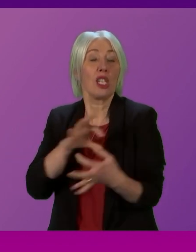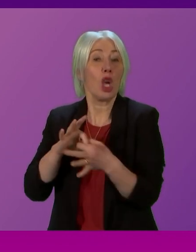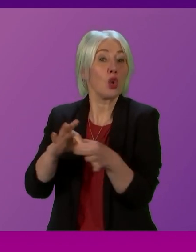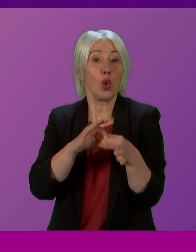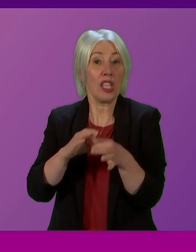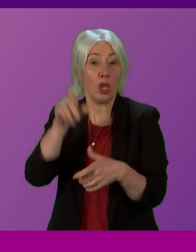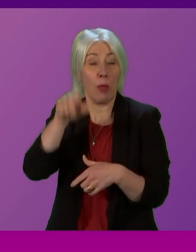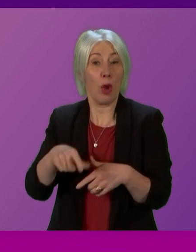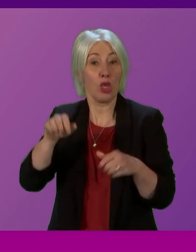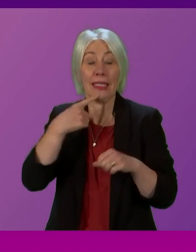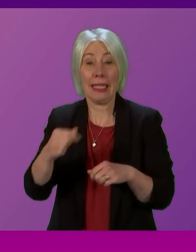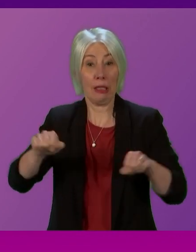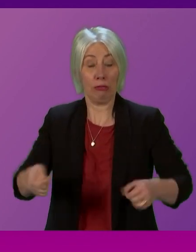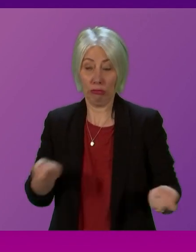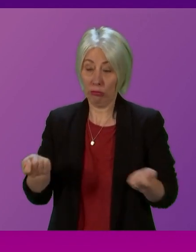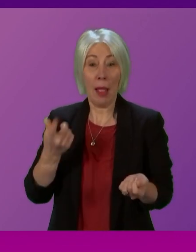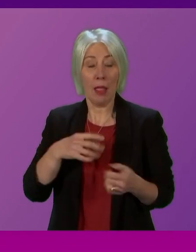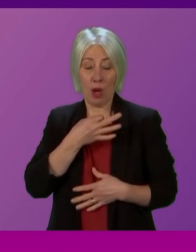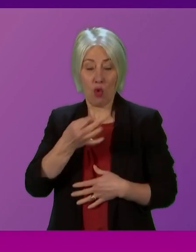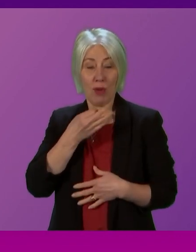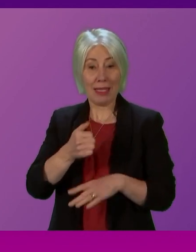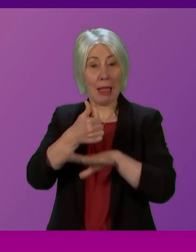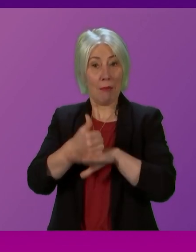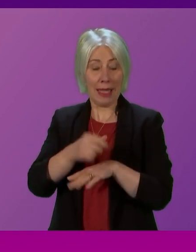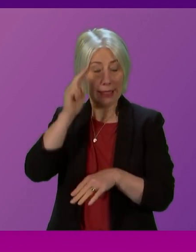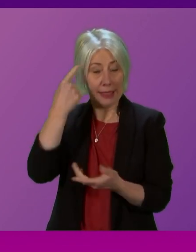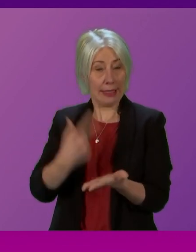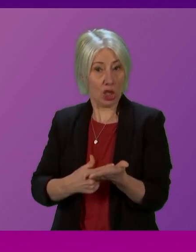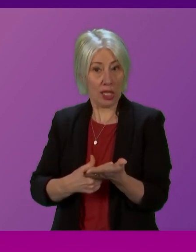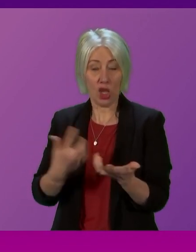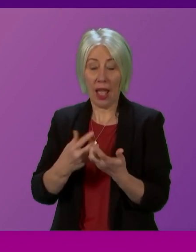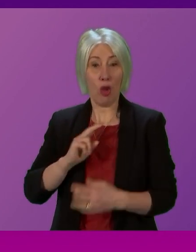Service has been making risk-based decisions about the accommodation of trans prisoners